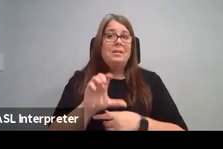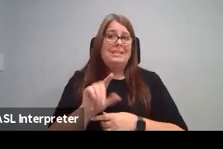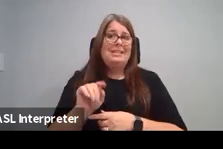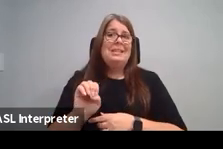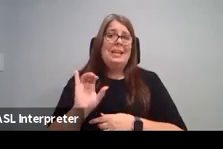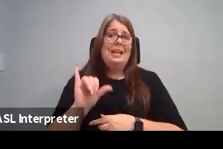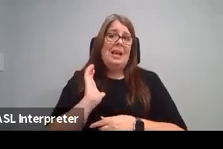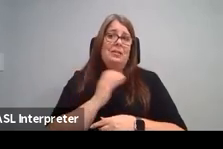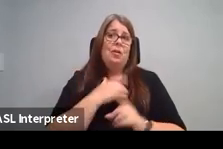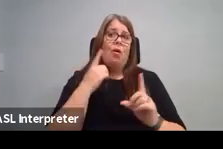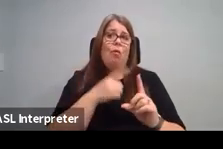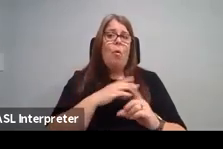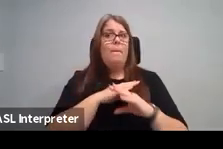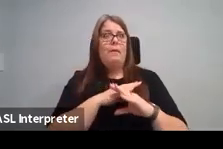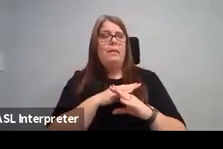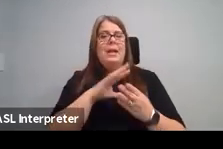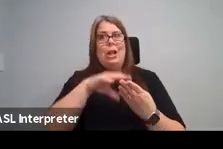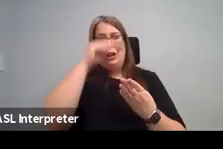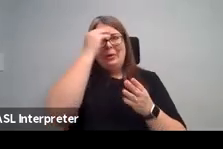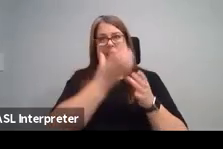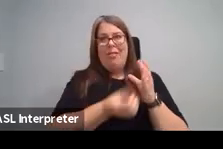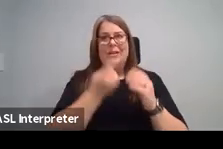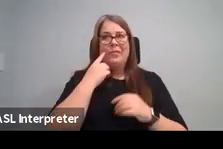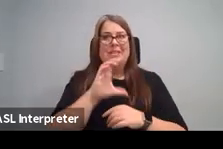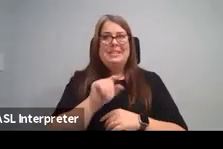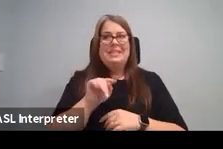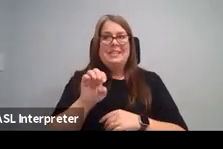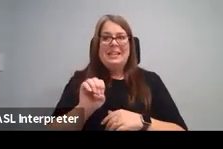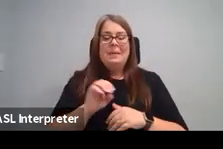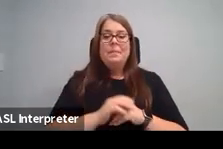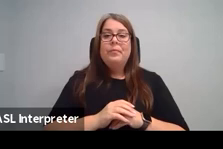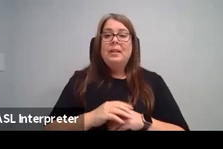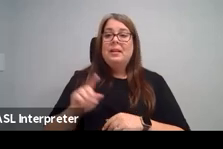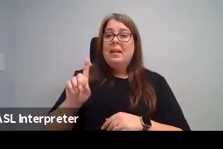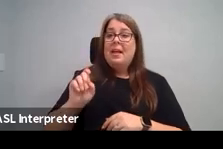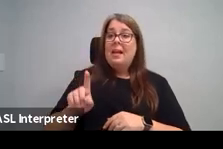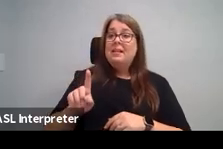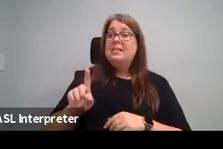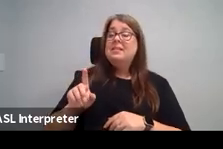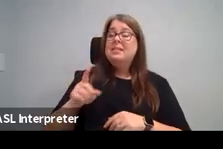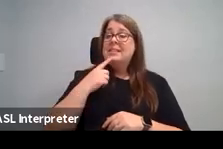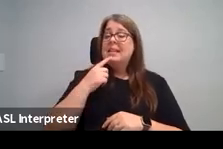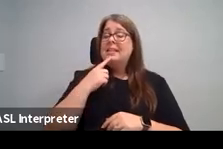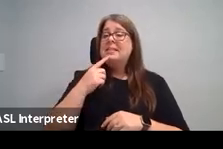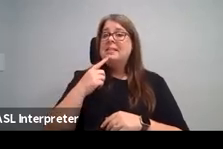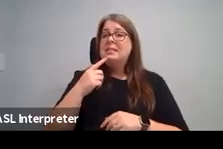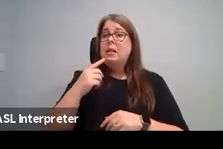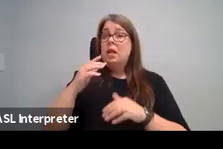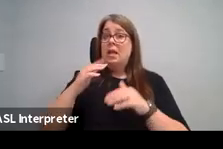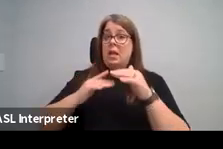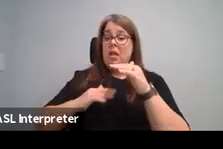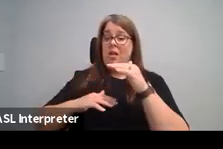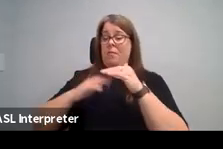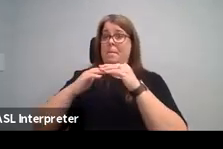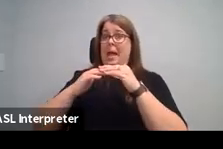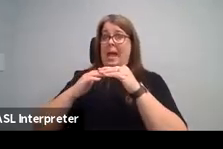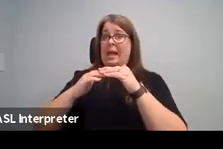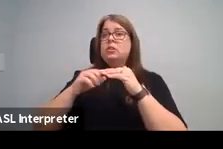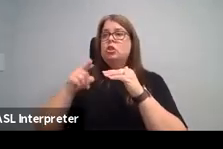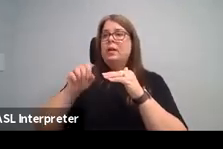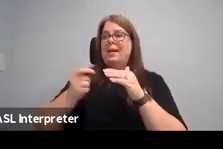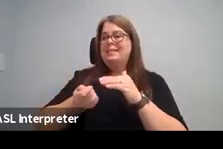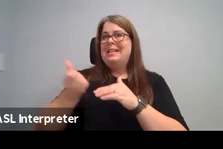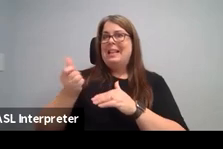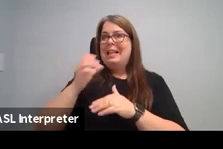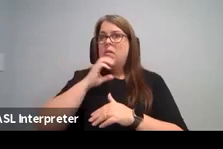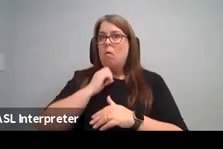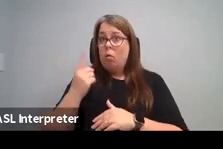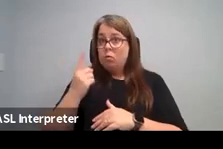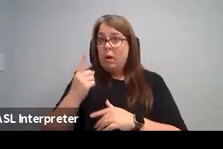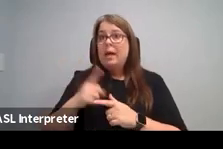Jewyl Alderson Clarke, SDCOE: And I see we have someone who says for tablet. I just delete the oldest one and do a new one. So you never go over the max. And so that's one way to go about that, unless you are trying to use the same one.